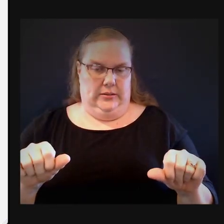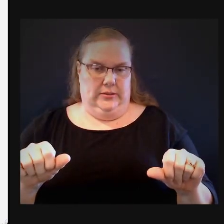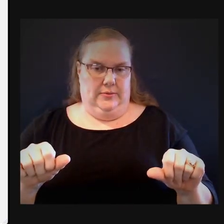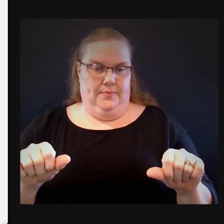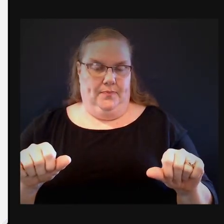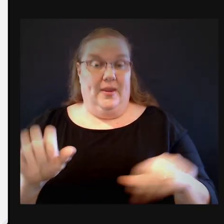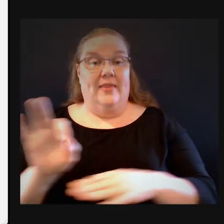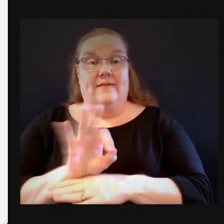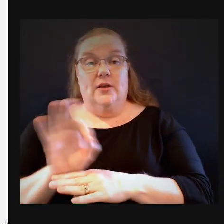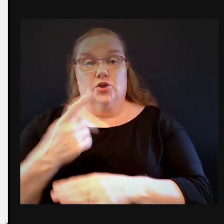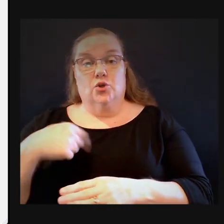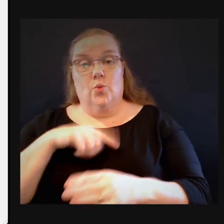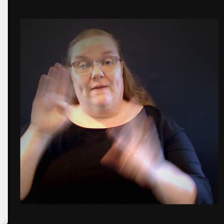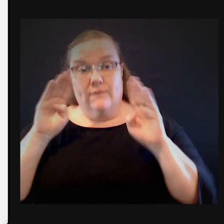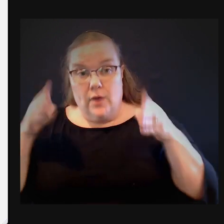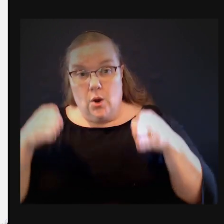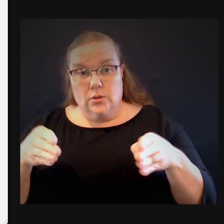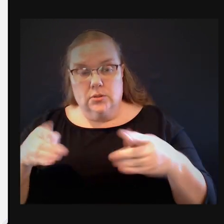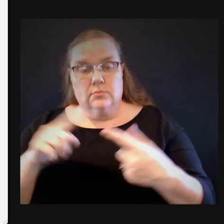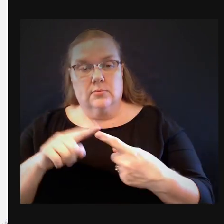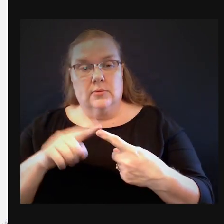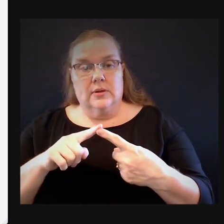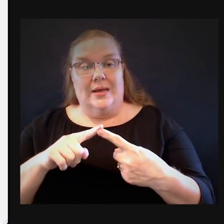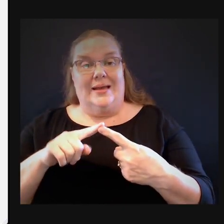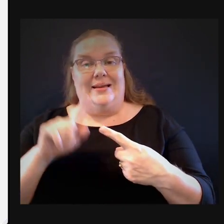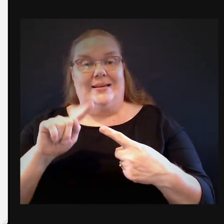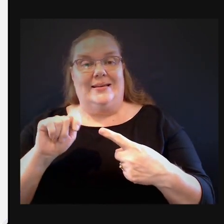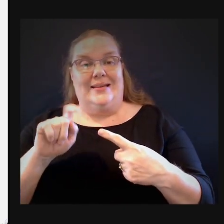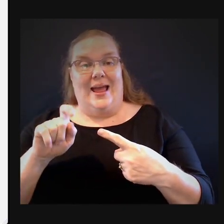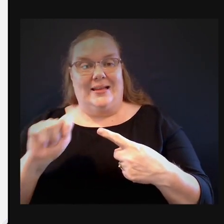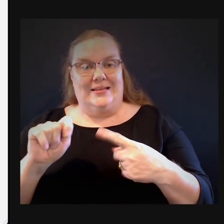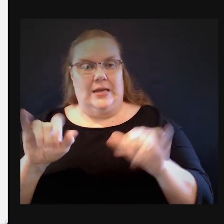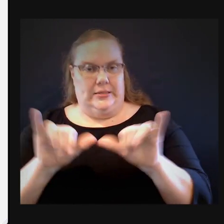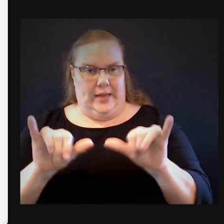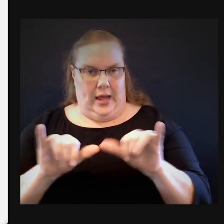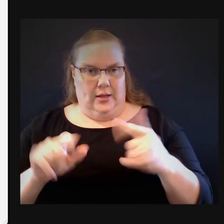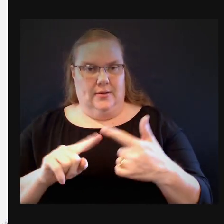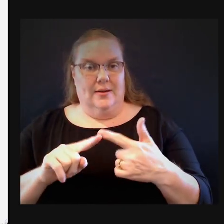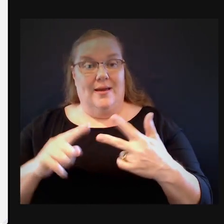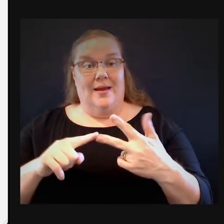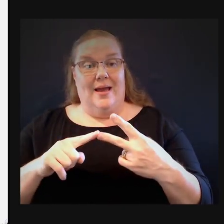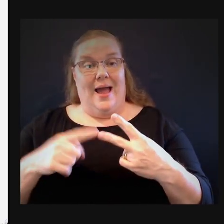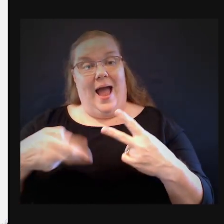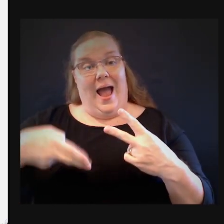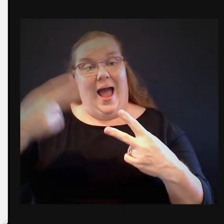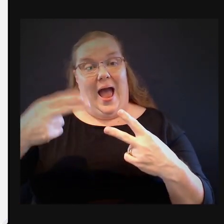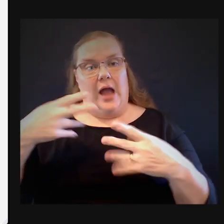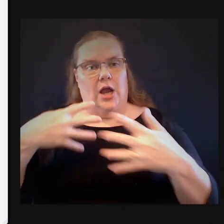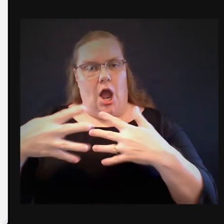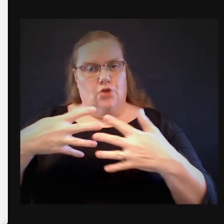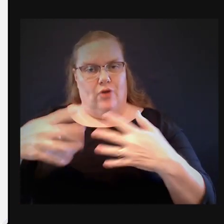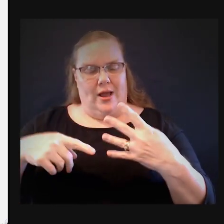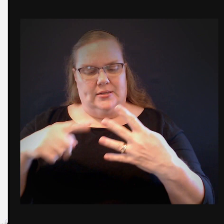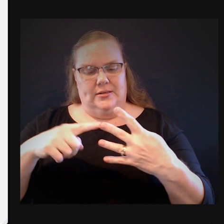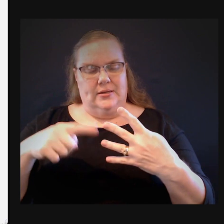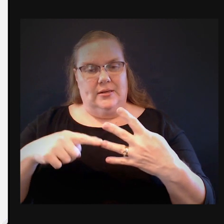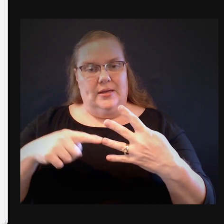The features we focused on are tech scaling, high contrast, and Narrator screen reader support.